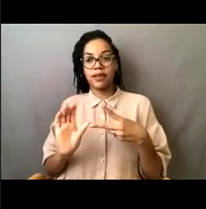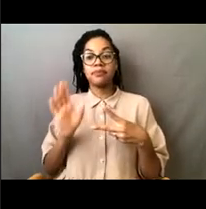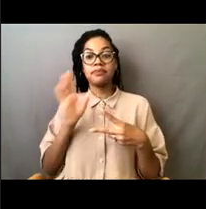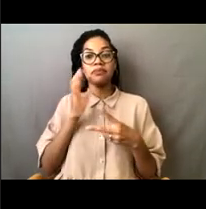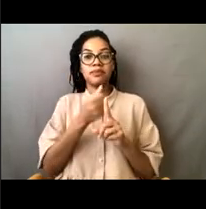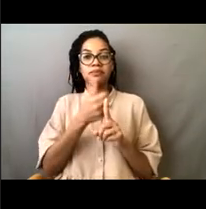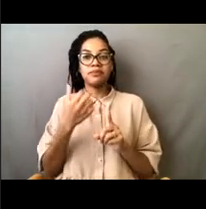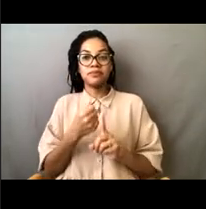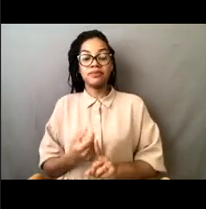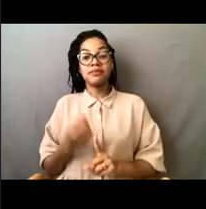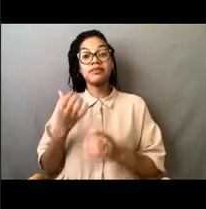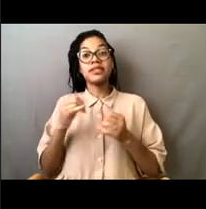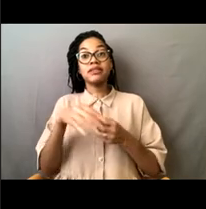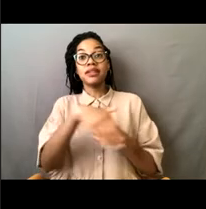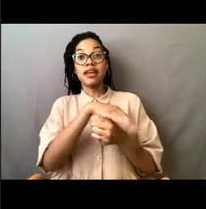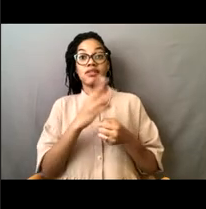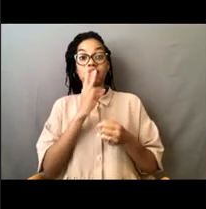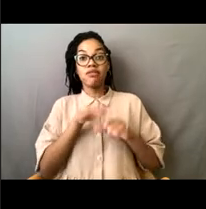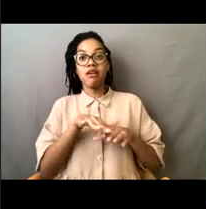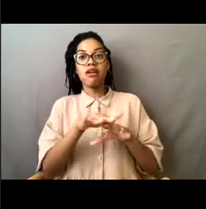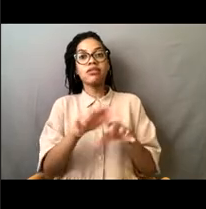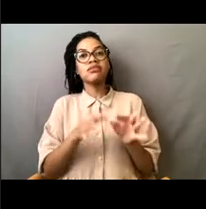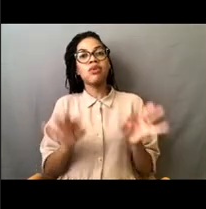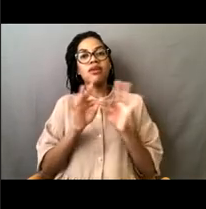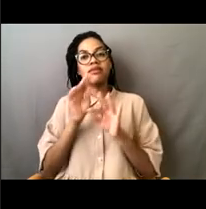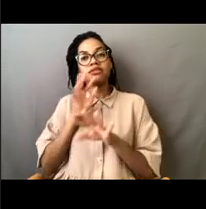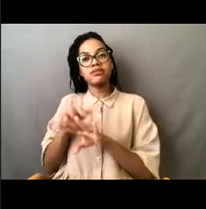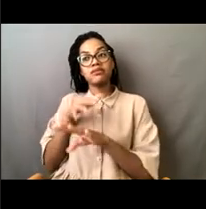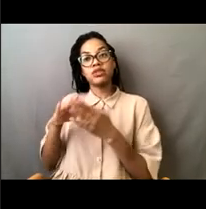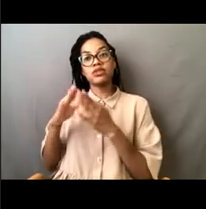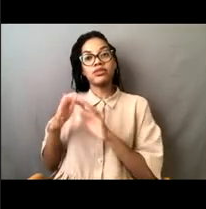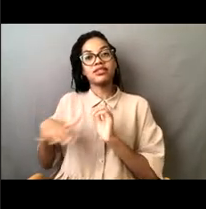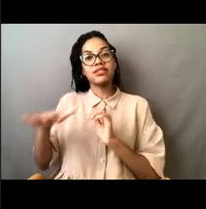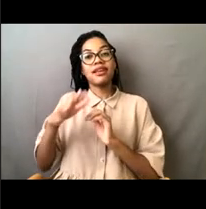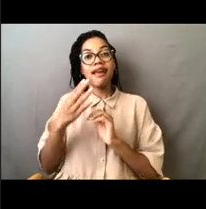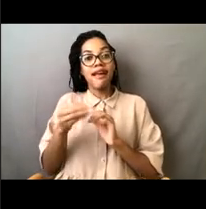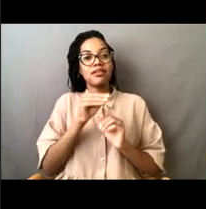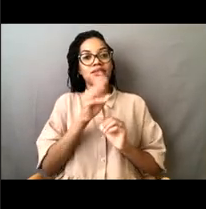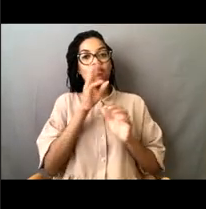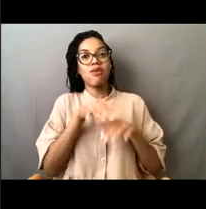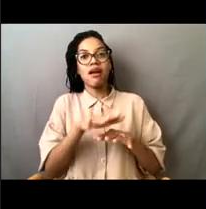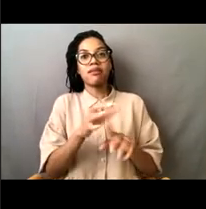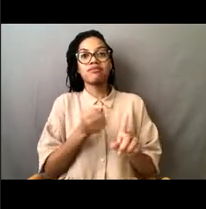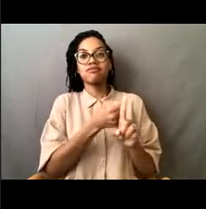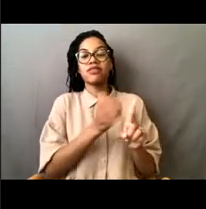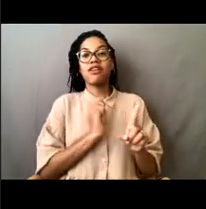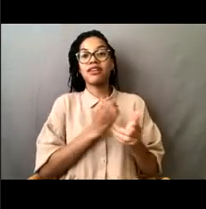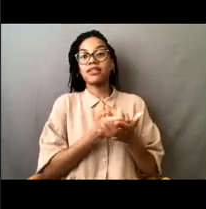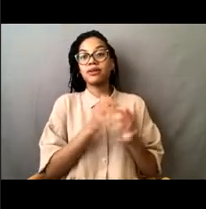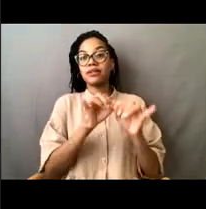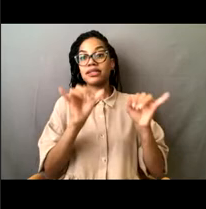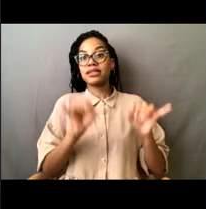and are still a really important facet of our ecosystem. So on the next slide, I'm going to ask you all a question.